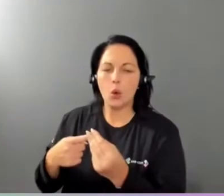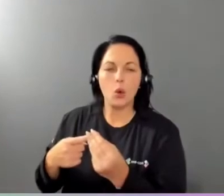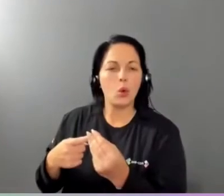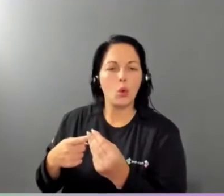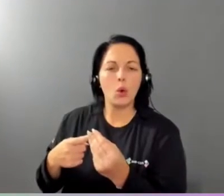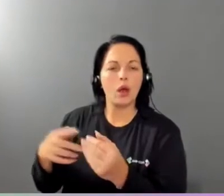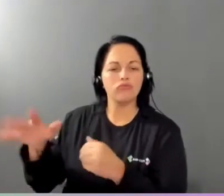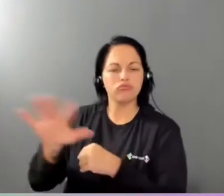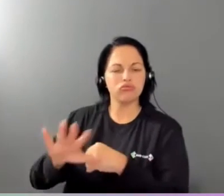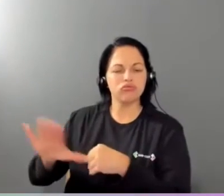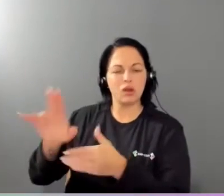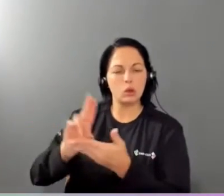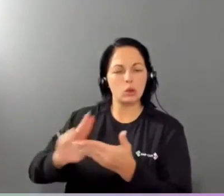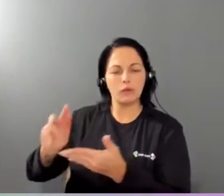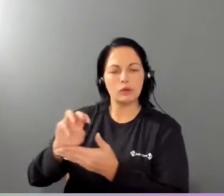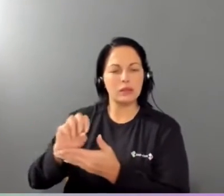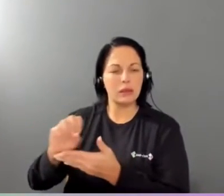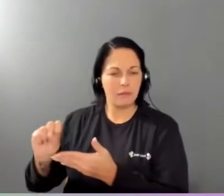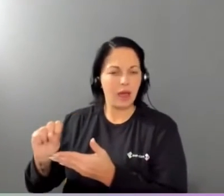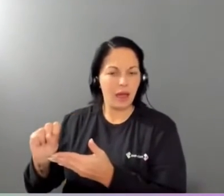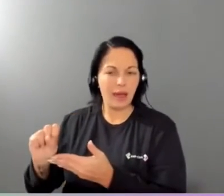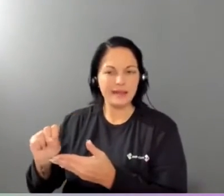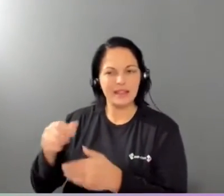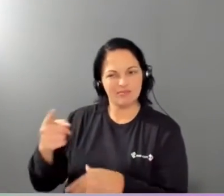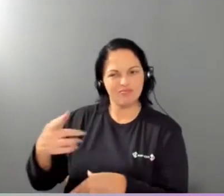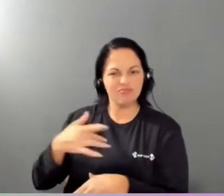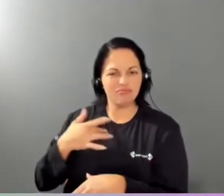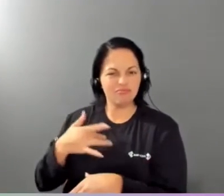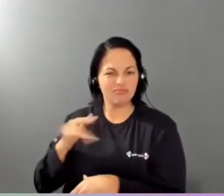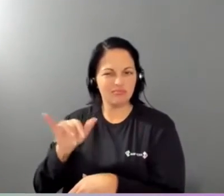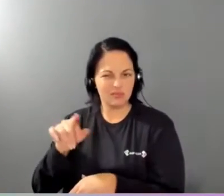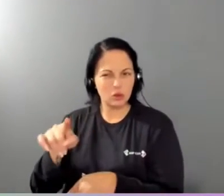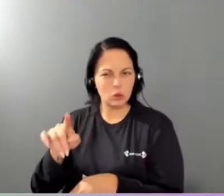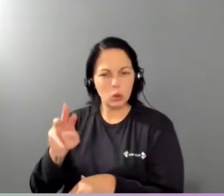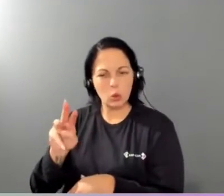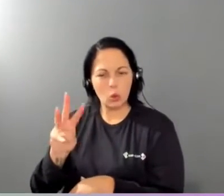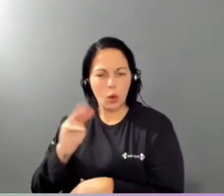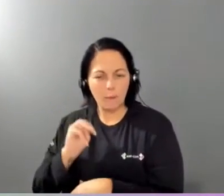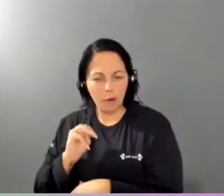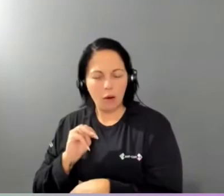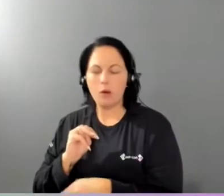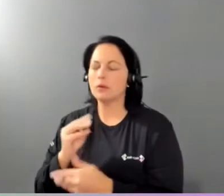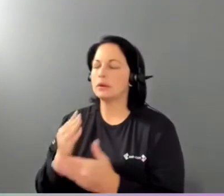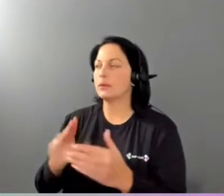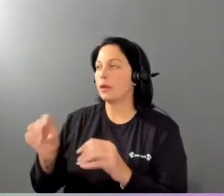He talked a lot -- when we worked on him on assessment,